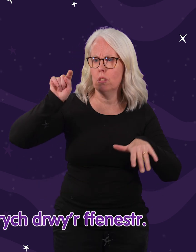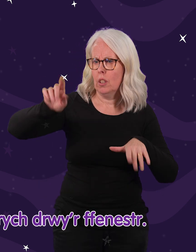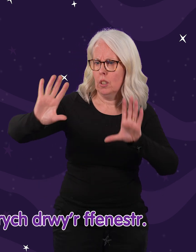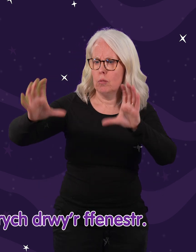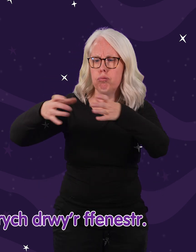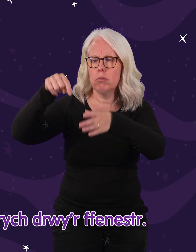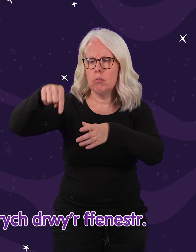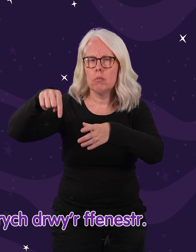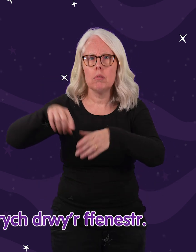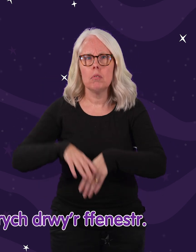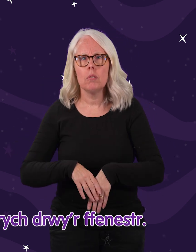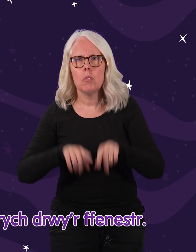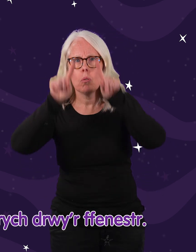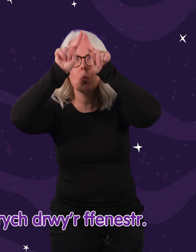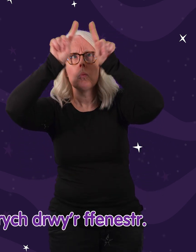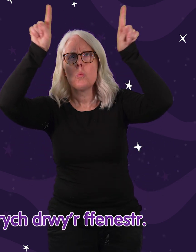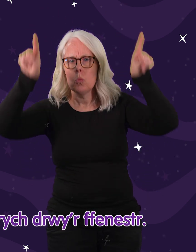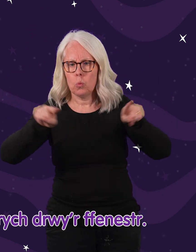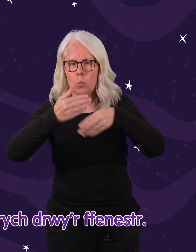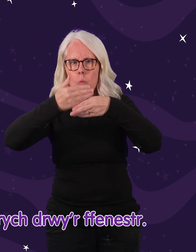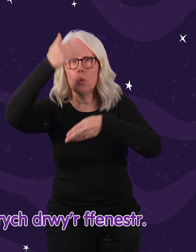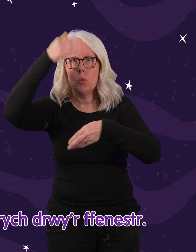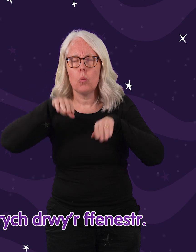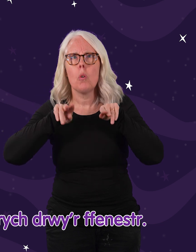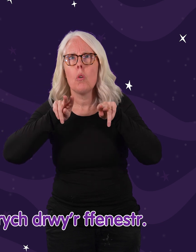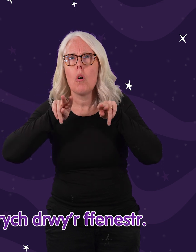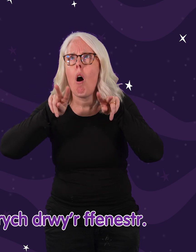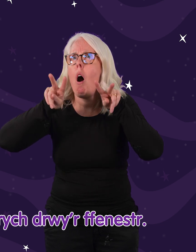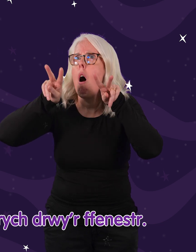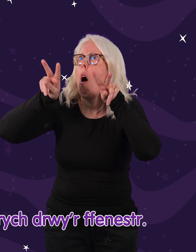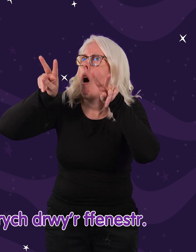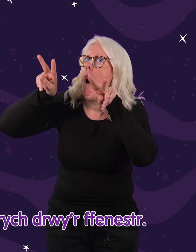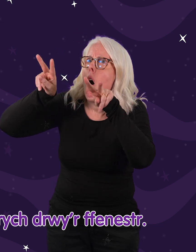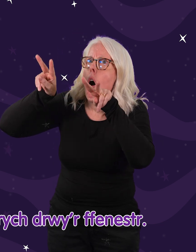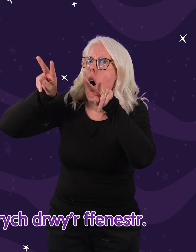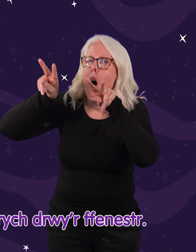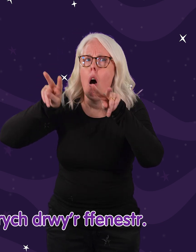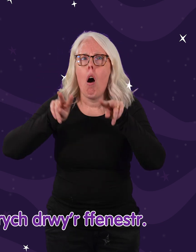The children of the Cylch Meithrin are looking through the window.